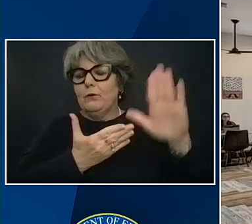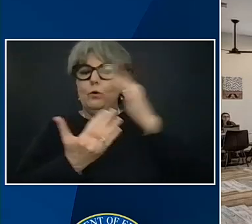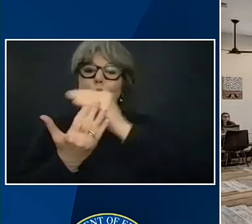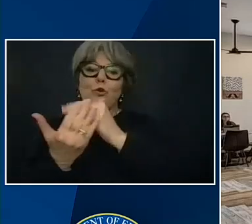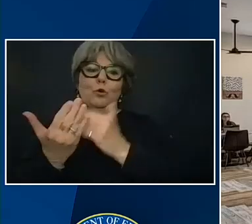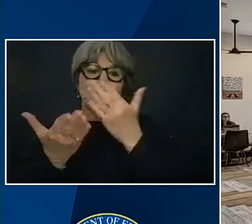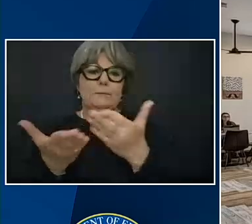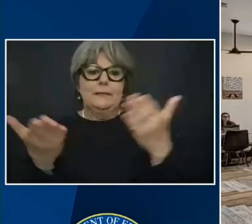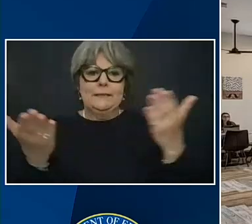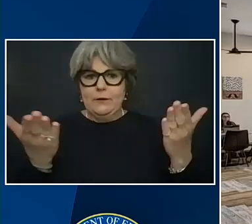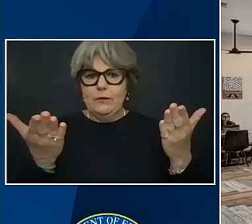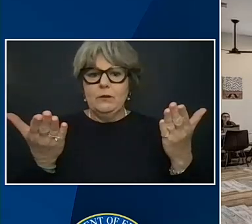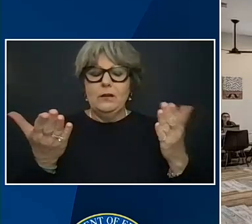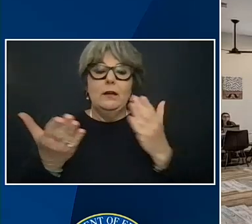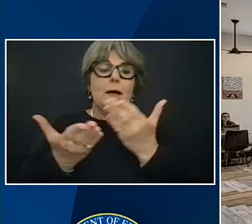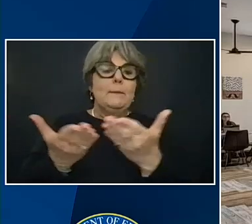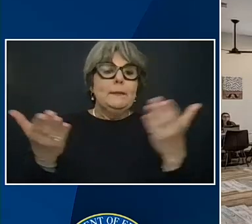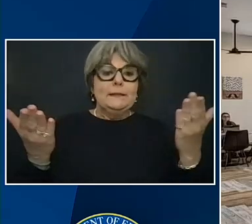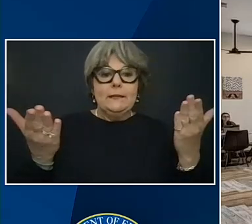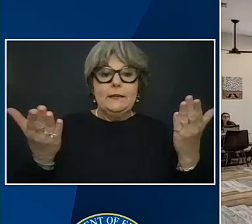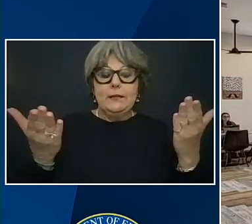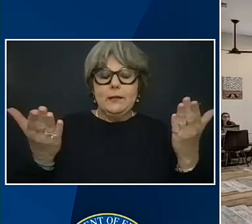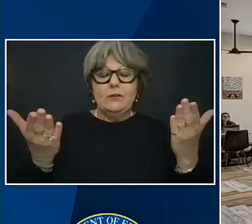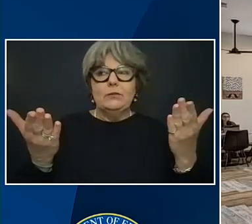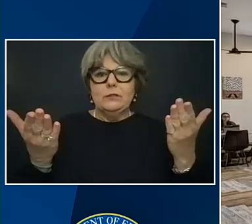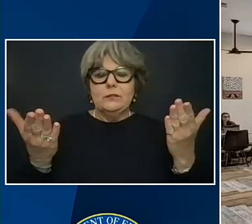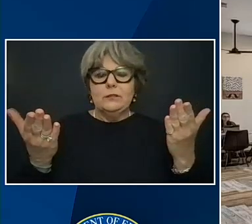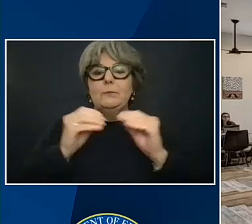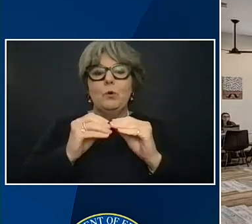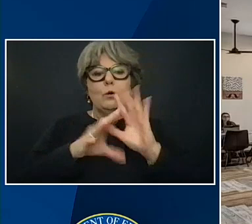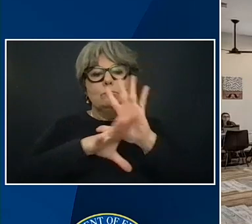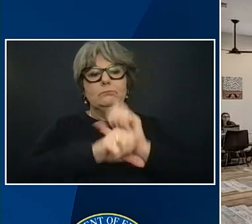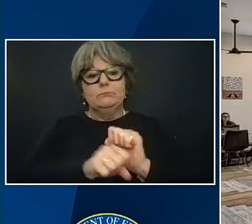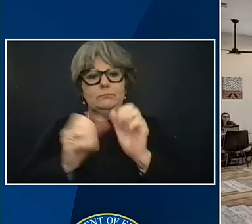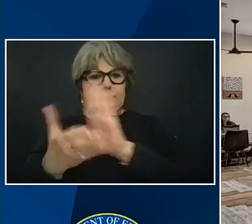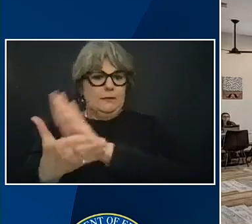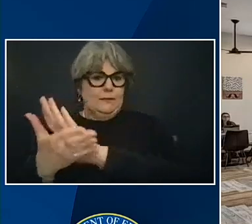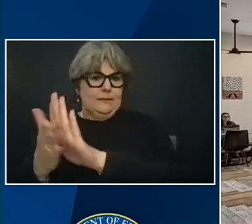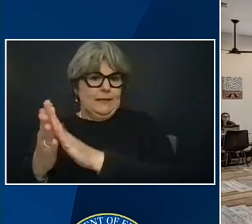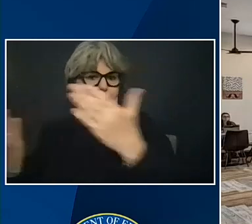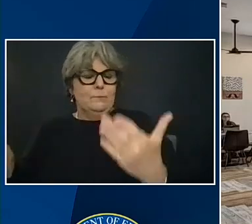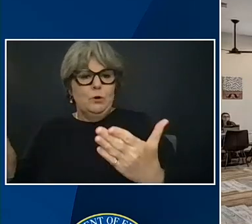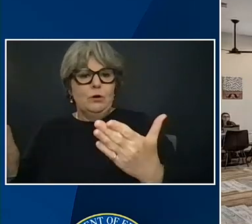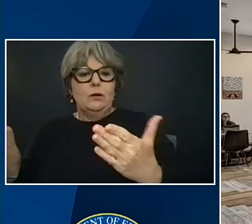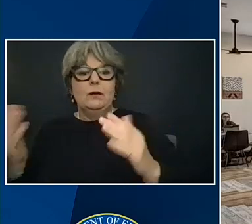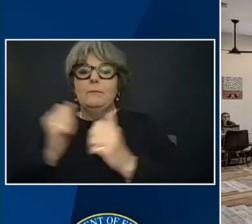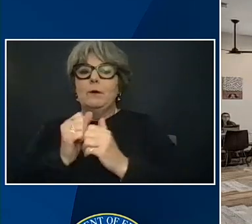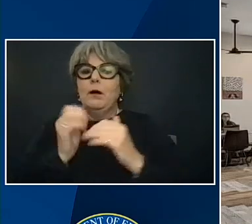These materials stand far beyond the traditional textbook. They most often include subscriptions to